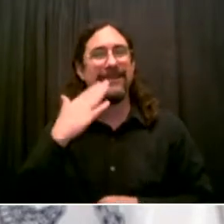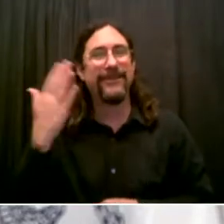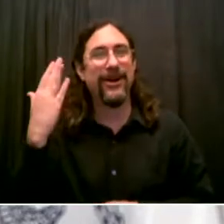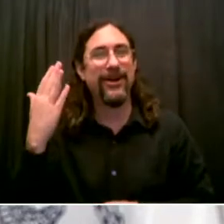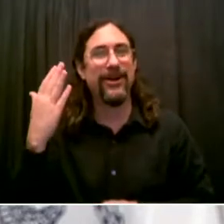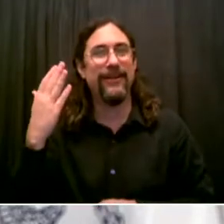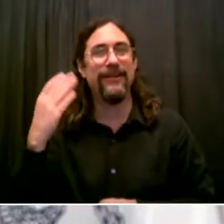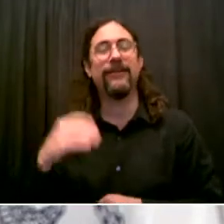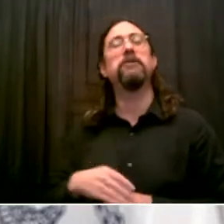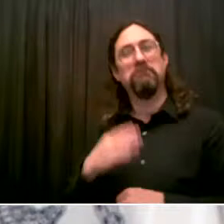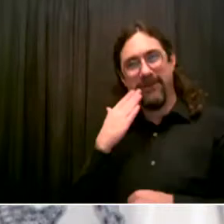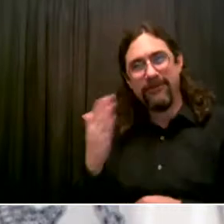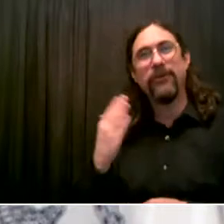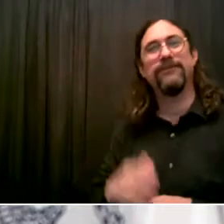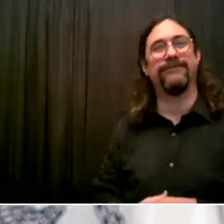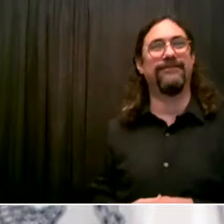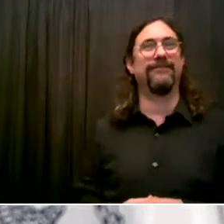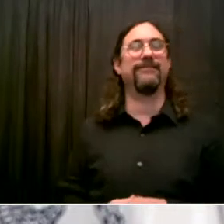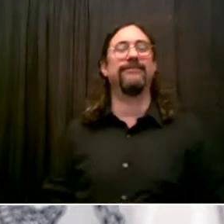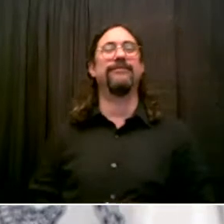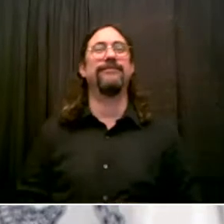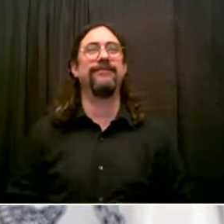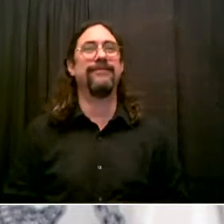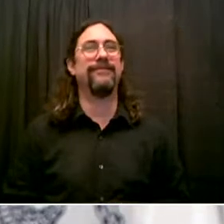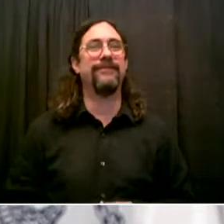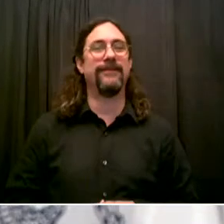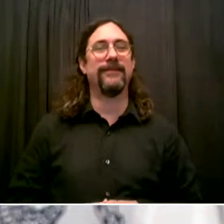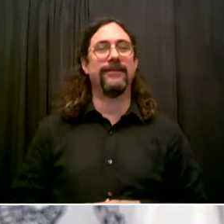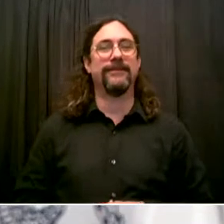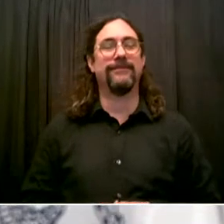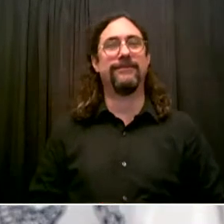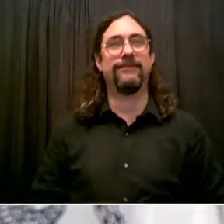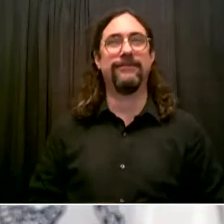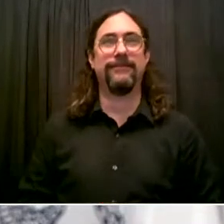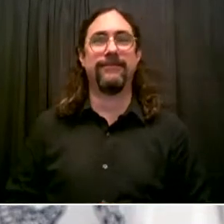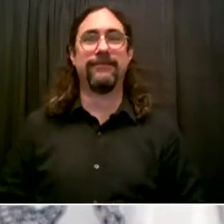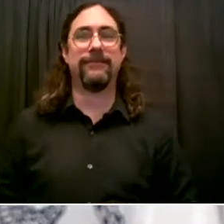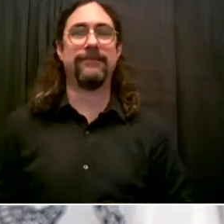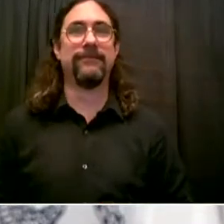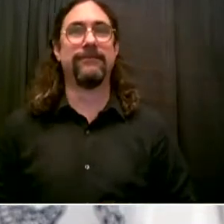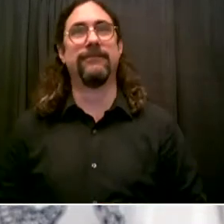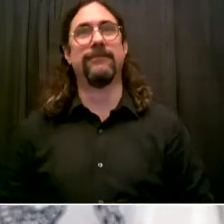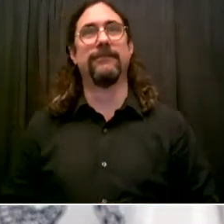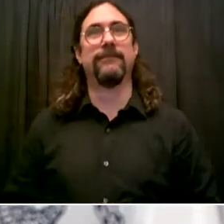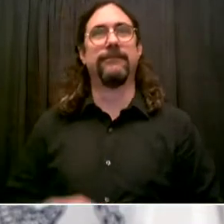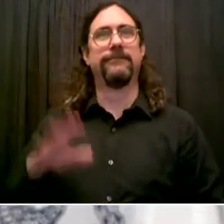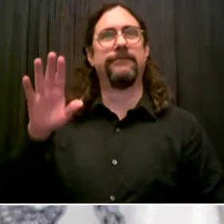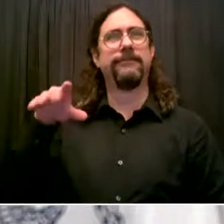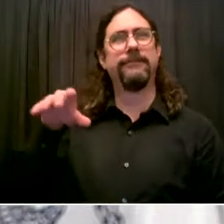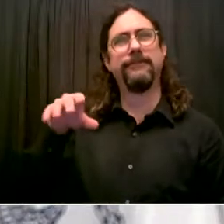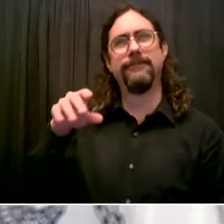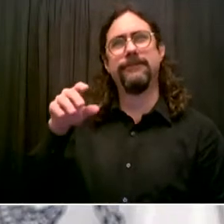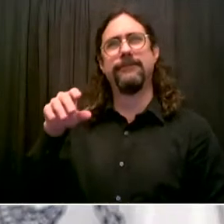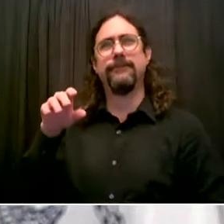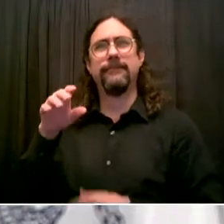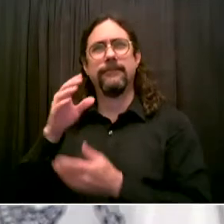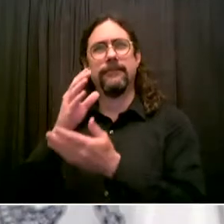A ANGELICA, HOW ARE YOU? Reporter: I'M GDOO, HOW ARE YOU? I'M FEELING